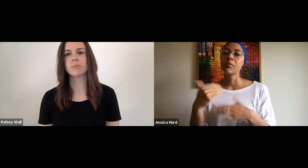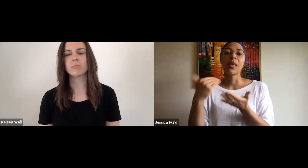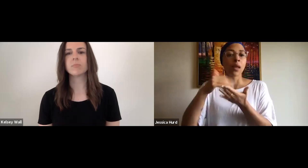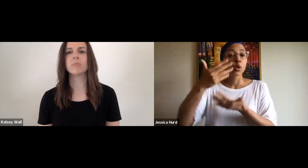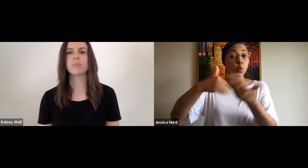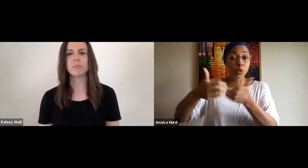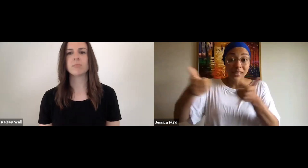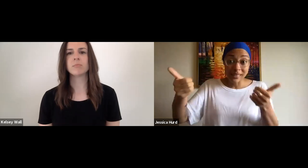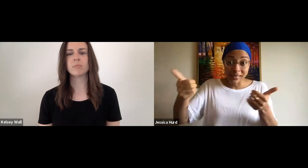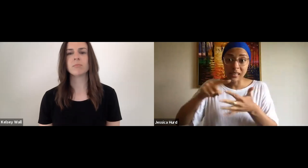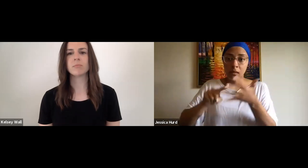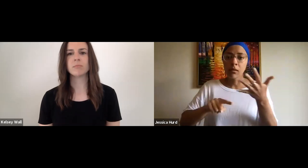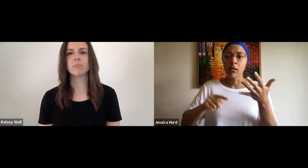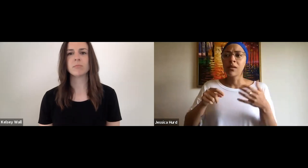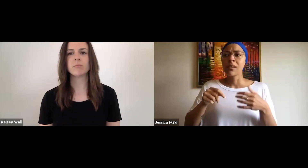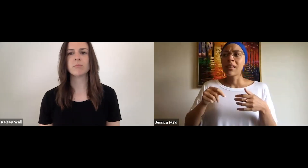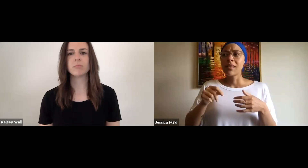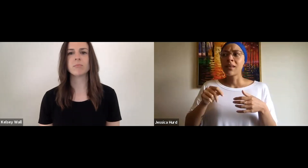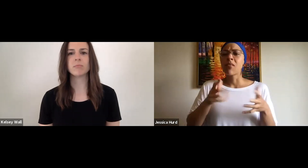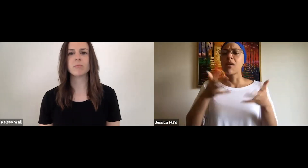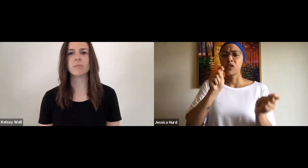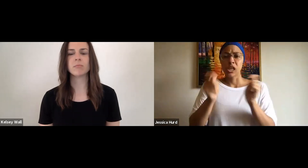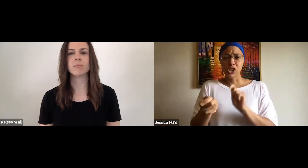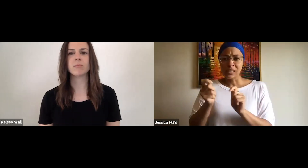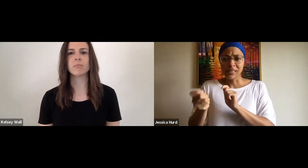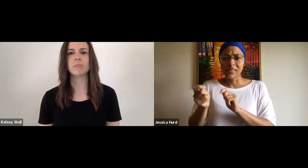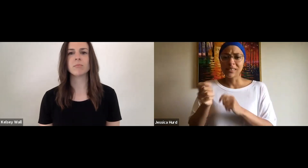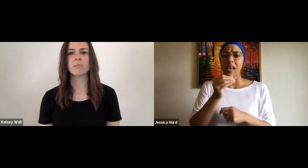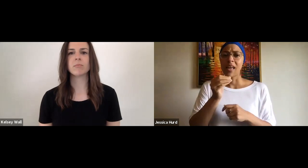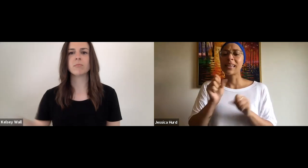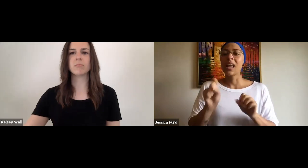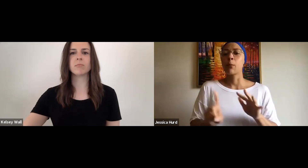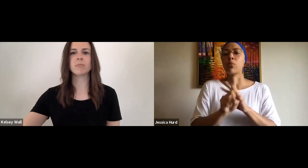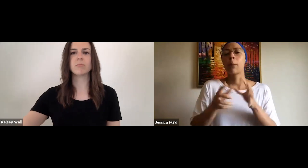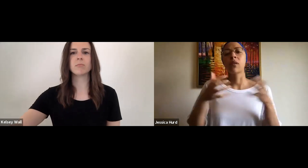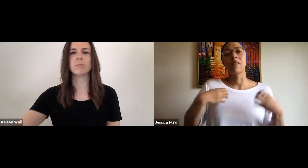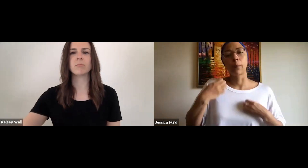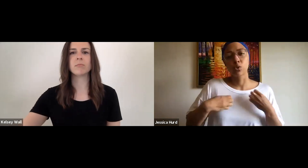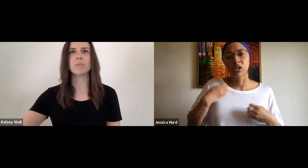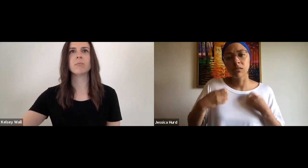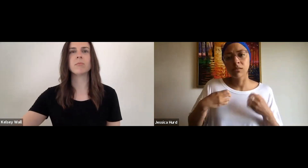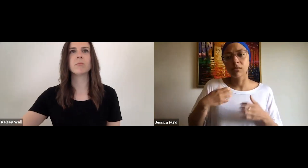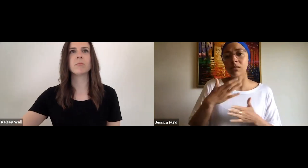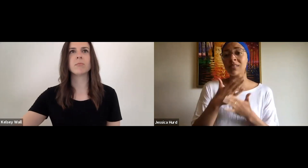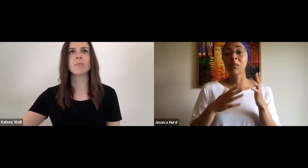Maybe you're experiencing friends and family that are actually sick. Maybe you're struggling with the social distancing. Maybe you're struggling with the changes